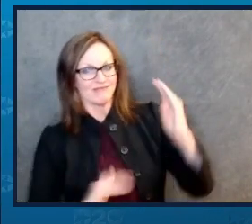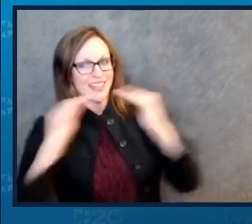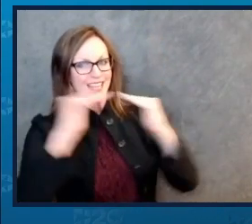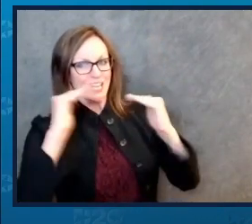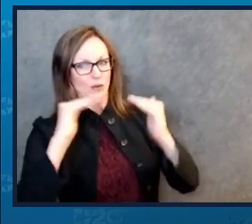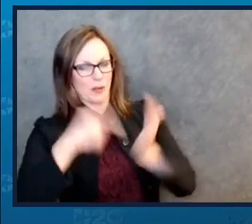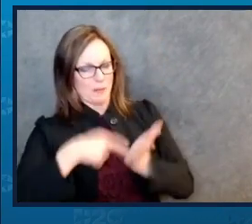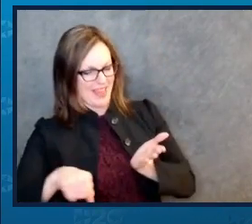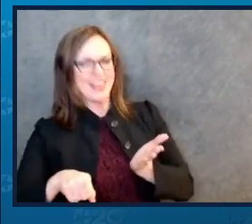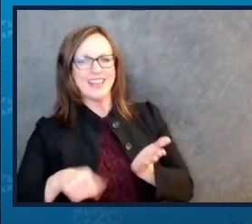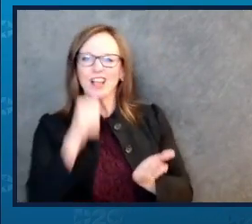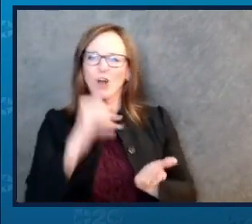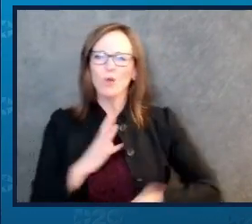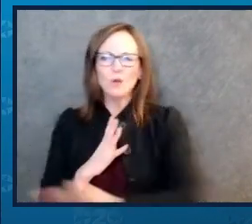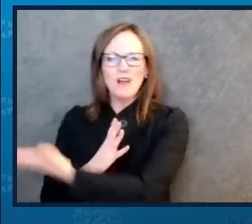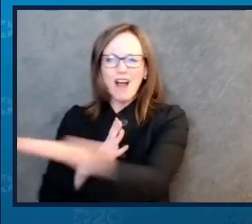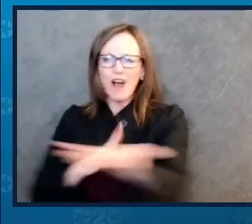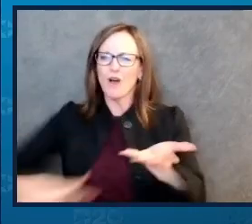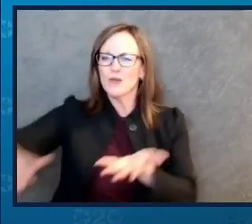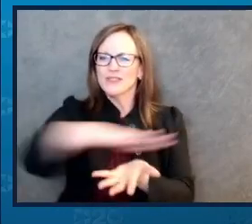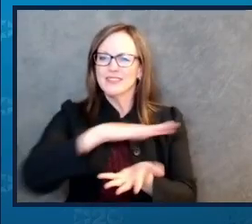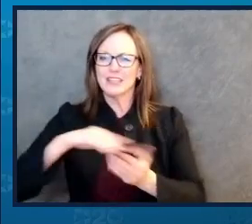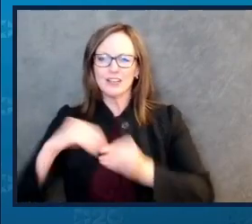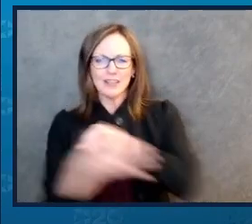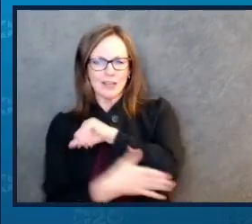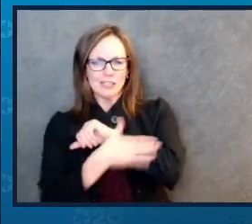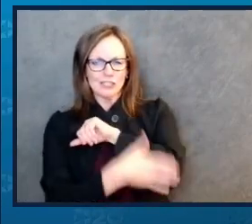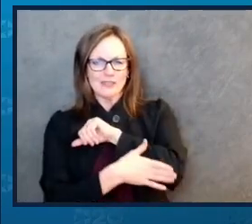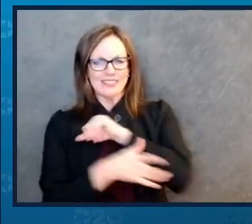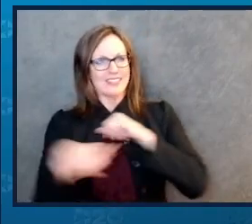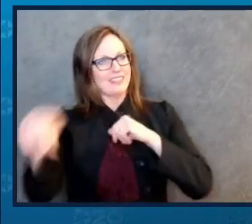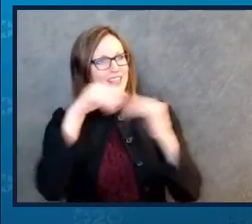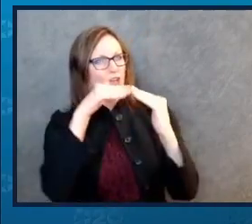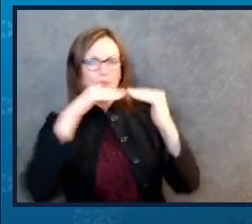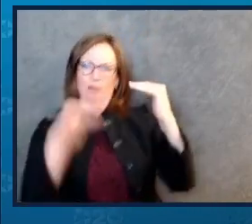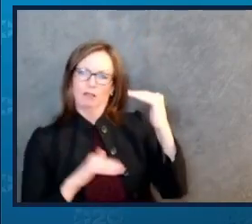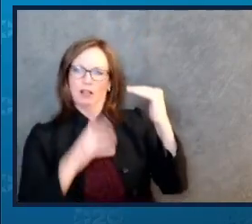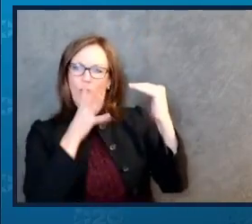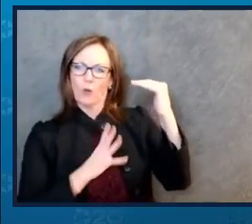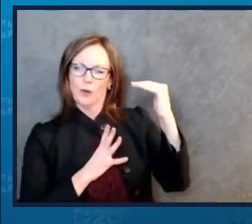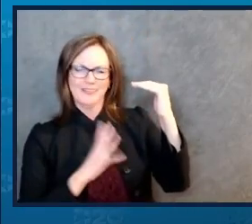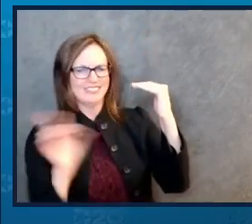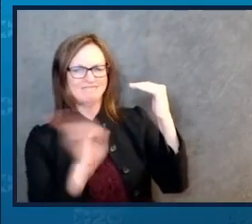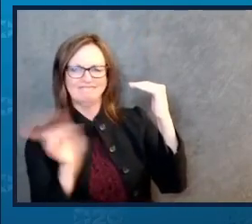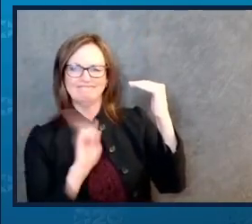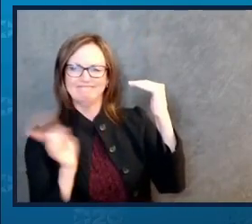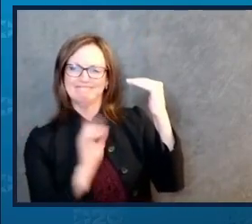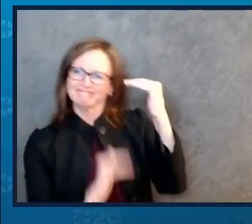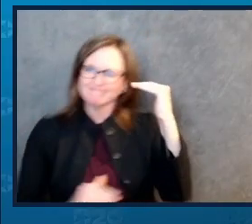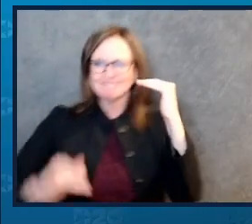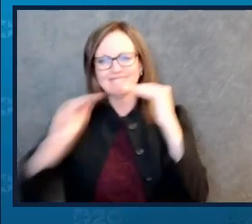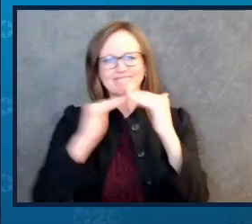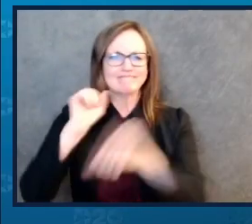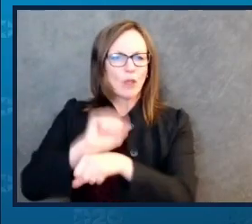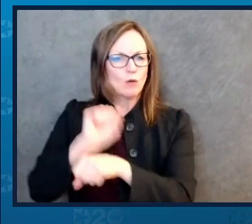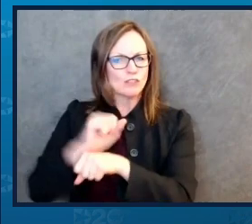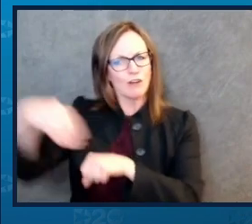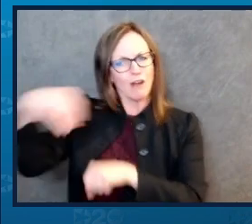BECAUSE YOU ARE FEELING LIKE THEY ARE NOT GETTING PAID WHAT THEY SHOULD BE. AND FOCUSES ON PROTECTING OUR CHILDREN.